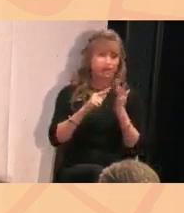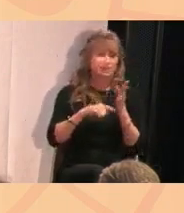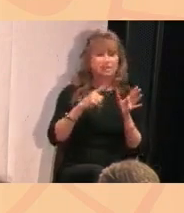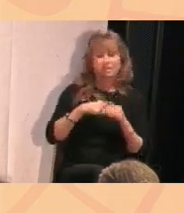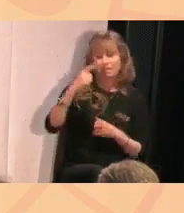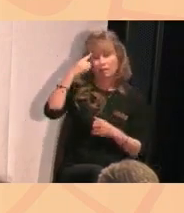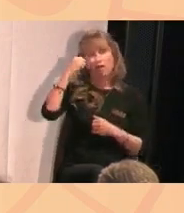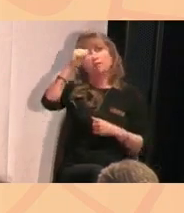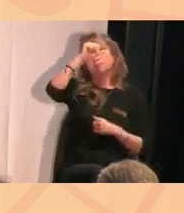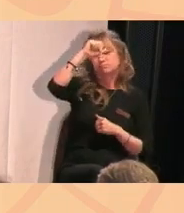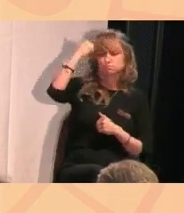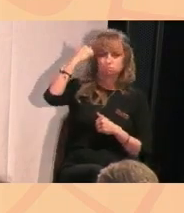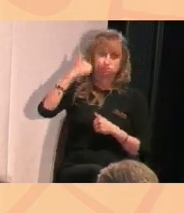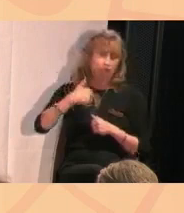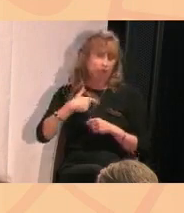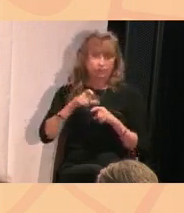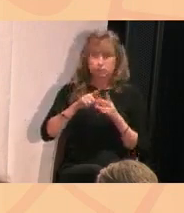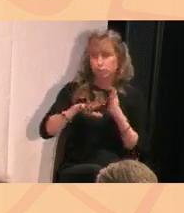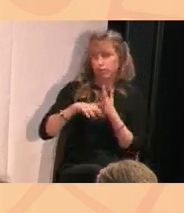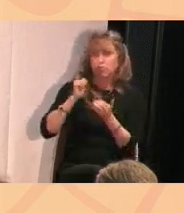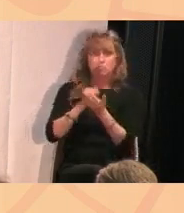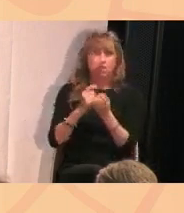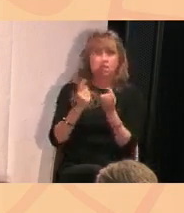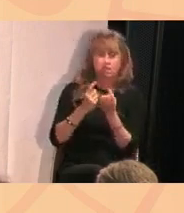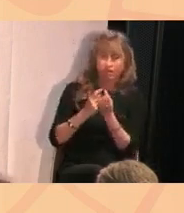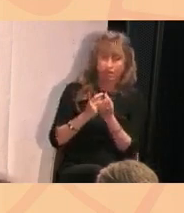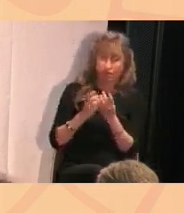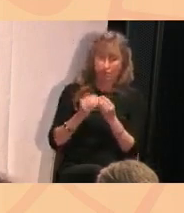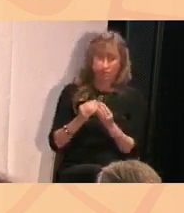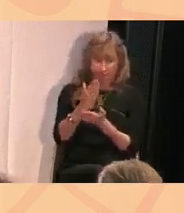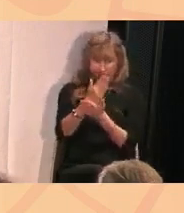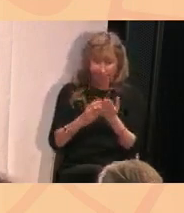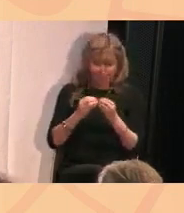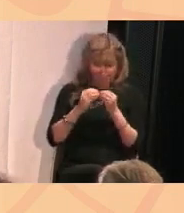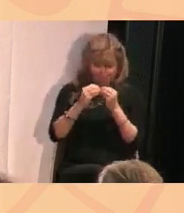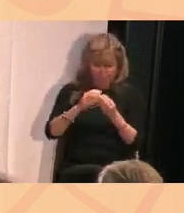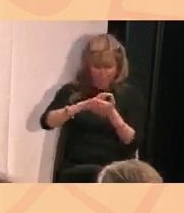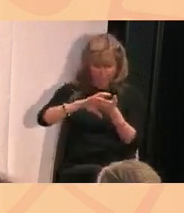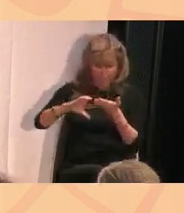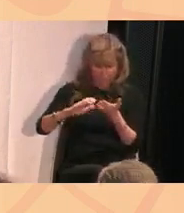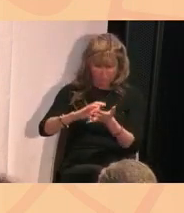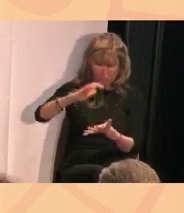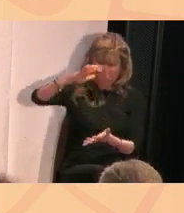But you've got to laugh at oh, vanity that they think they're intelligent,